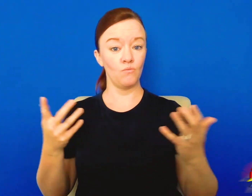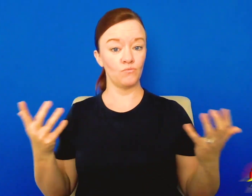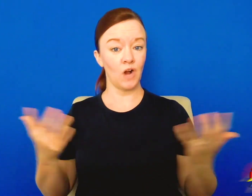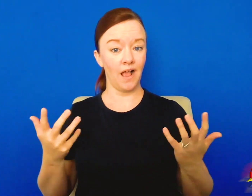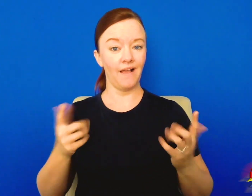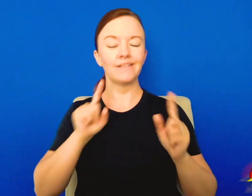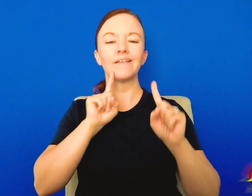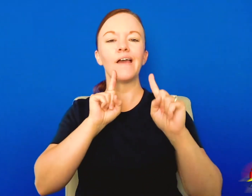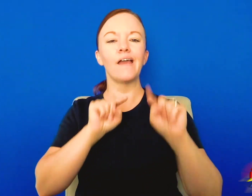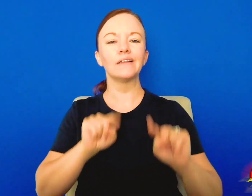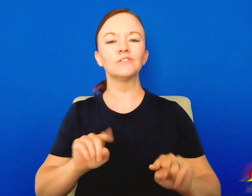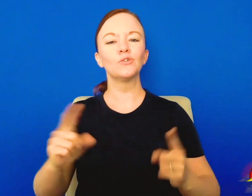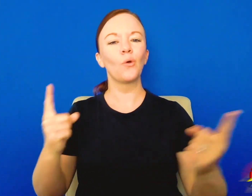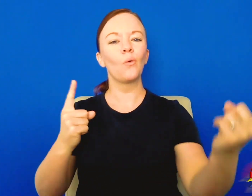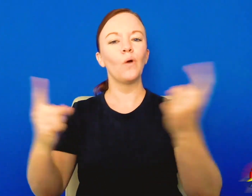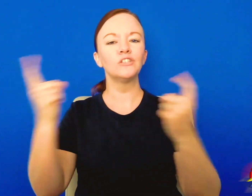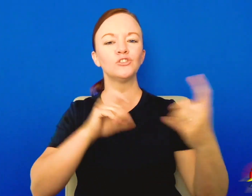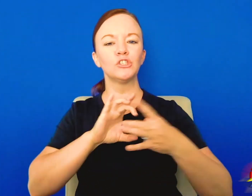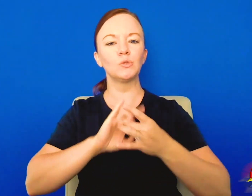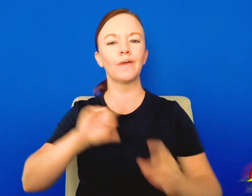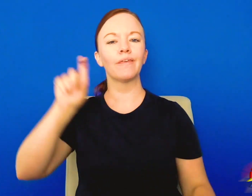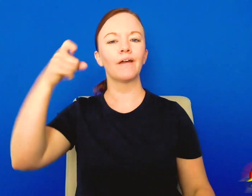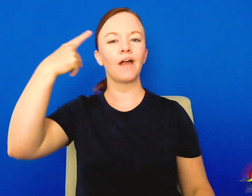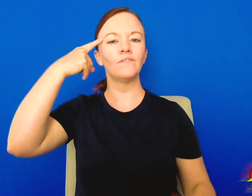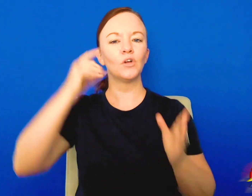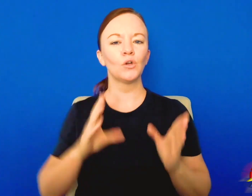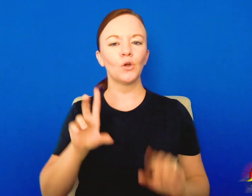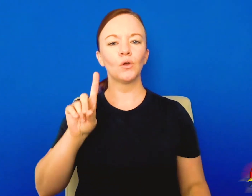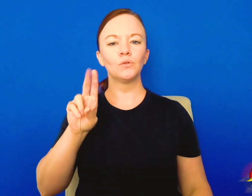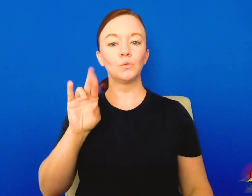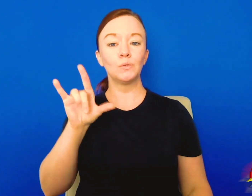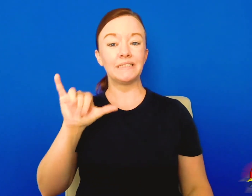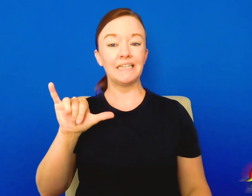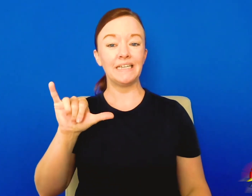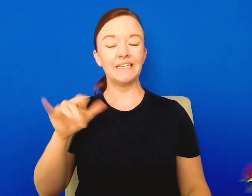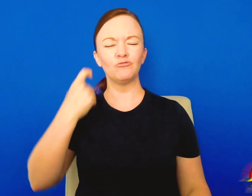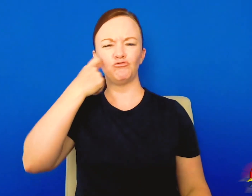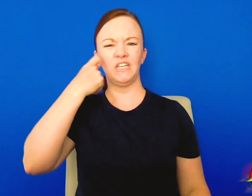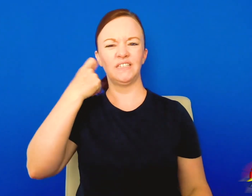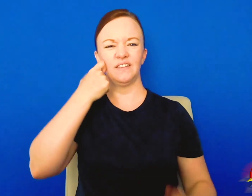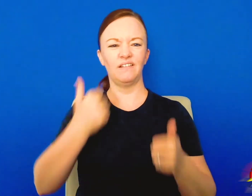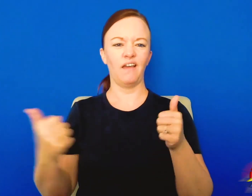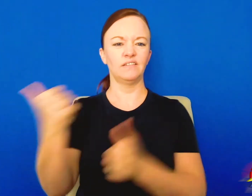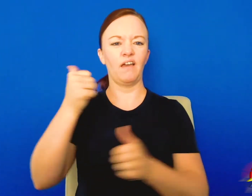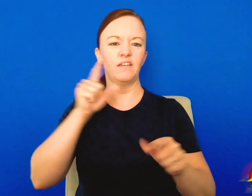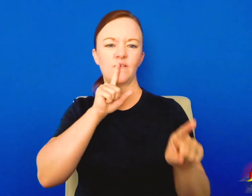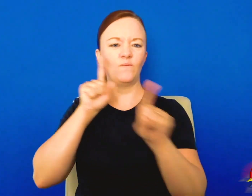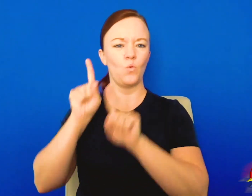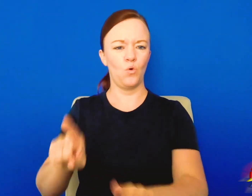THE GOAL OF THIS SECTION IS TO ANSWER QUESTIONS RELATED TO GOVERNOR DUCEY’S MOST RECENT EXECUTIVE ORDER